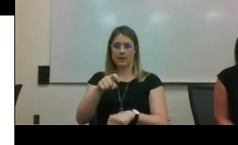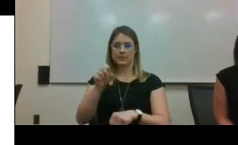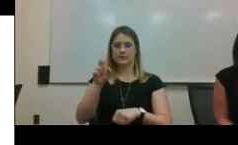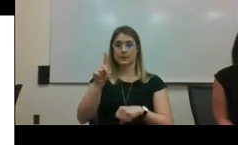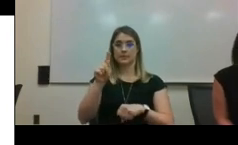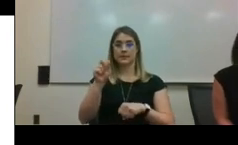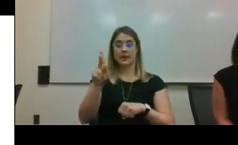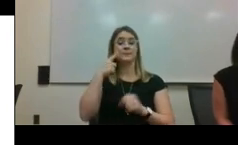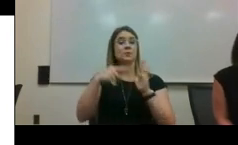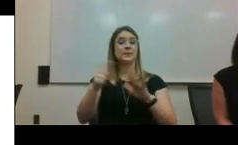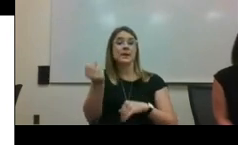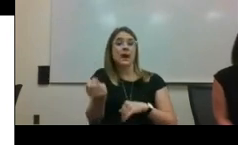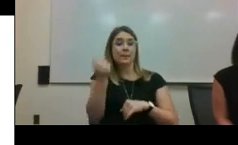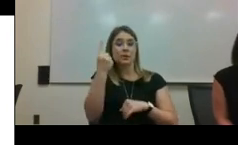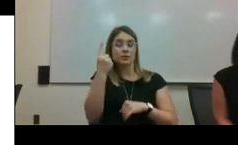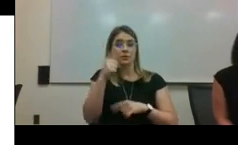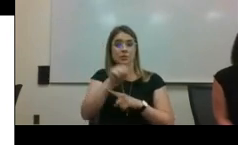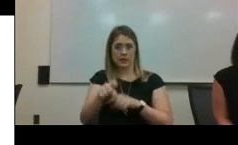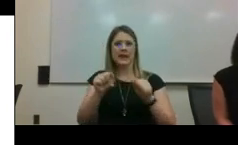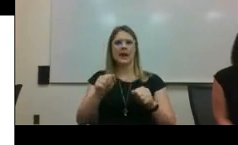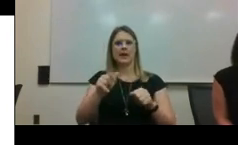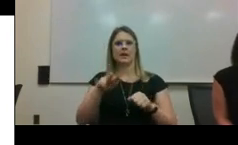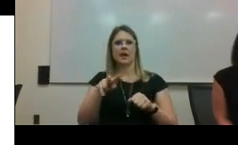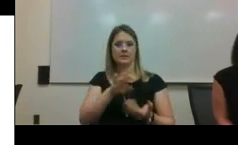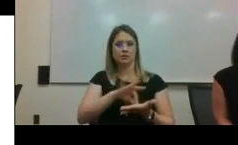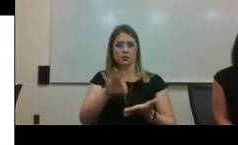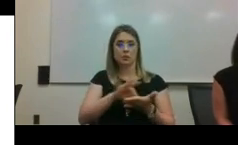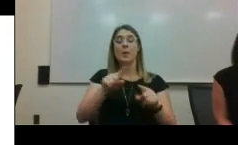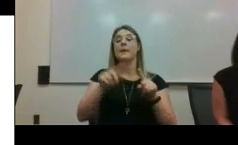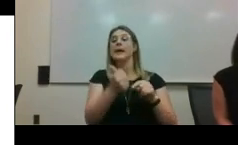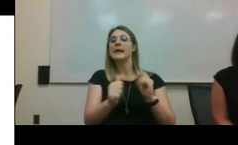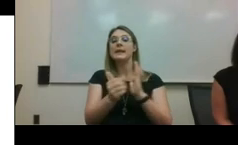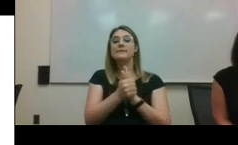We could do live scoring on cantering. But any of the fluency measures that the student